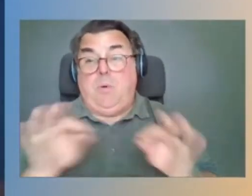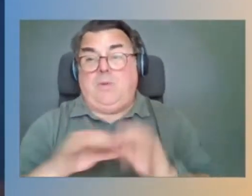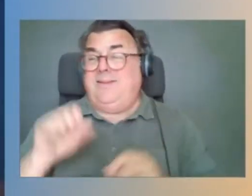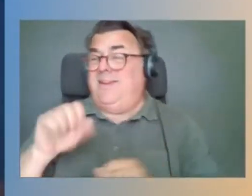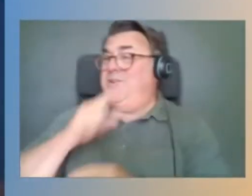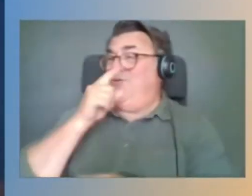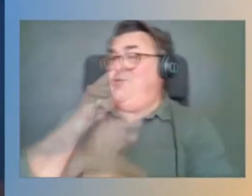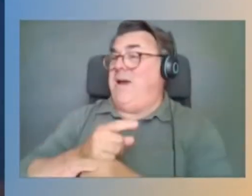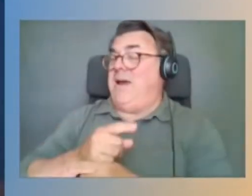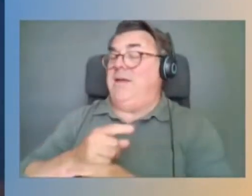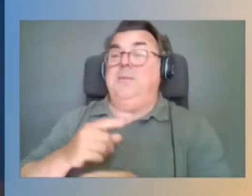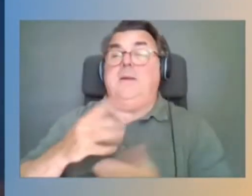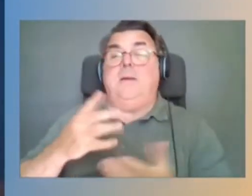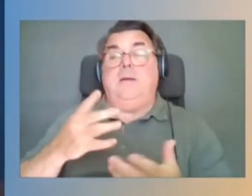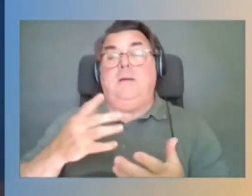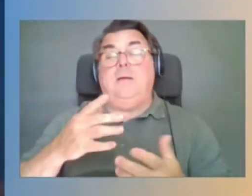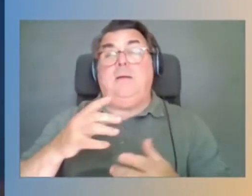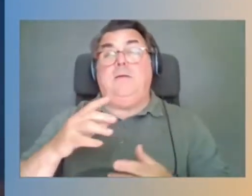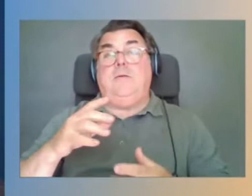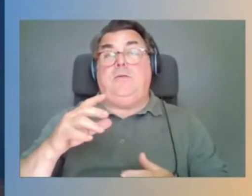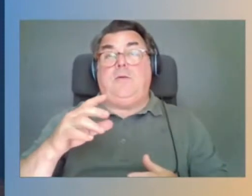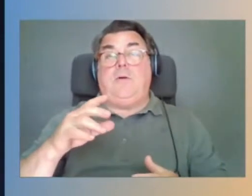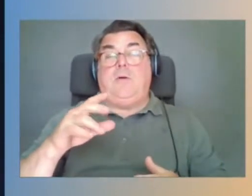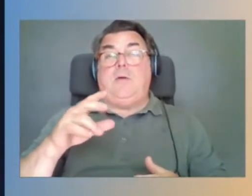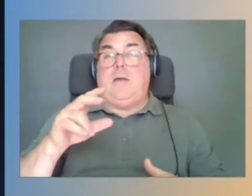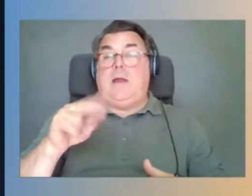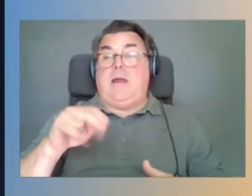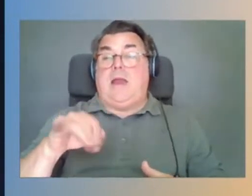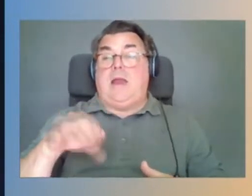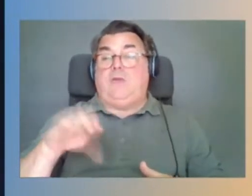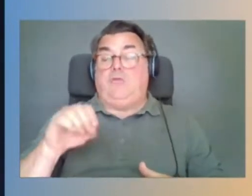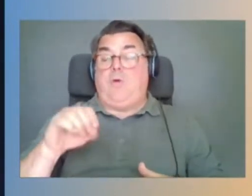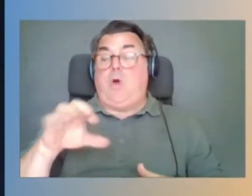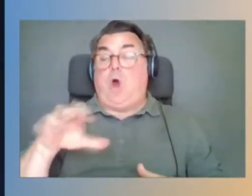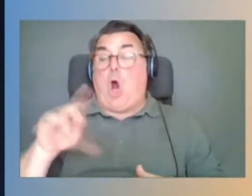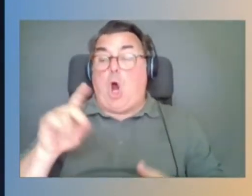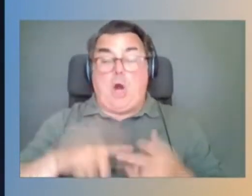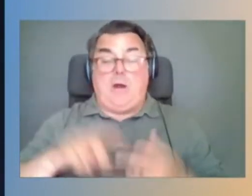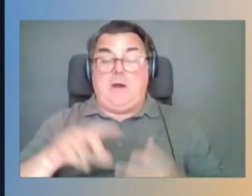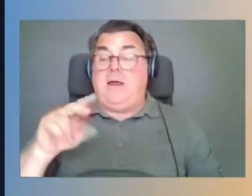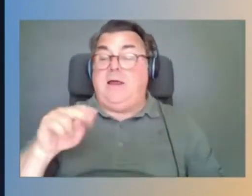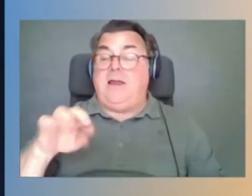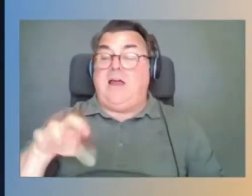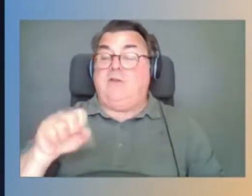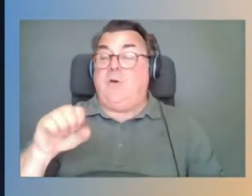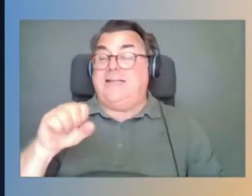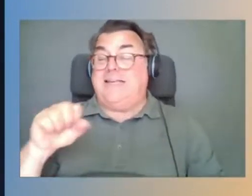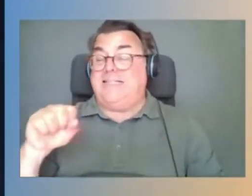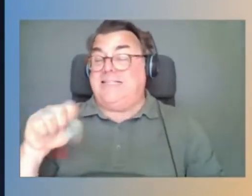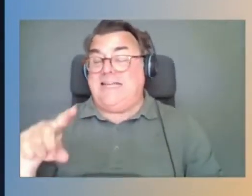the Nitro guards and Nitro SST. So Nitro guards, we started offering them along the way